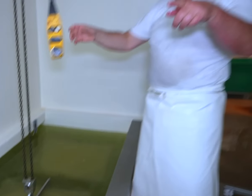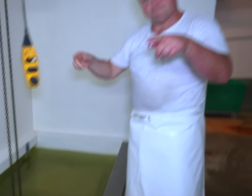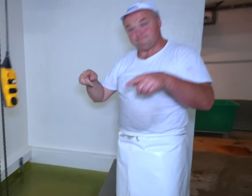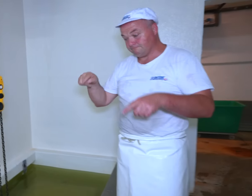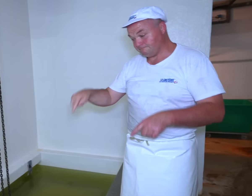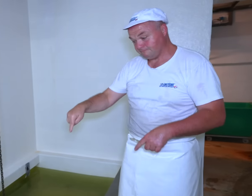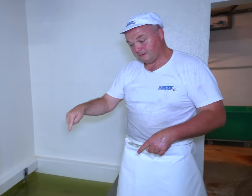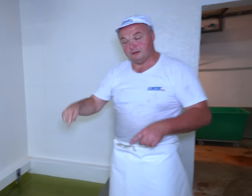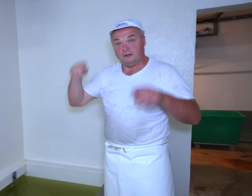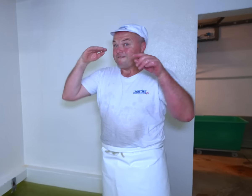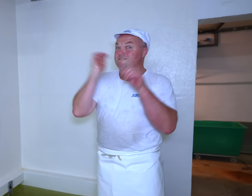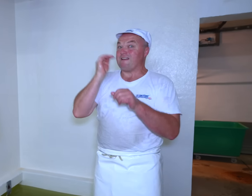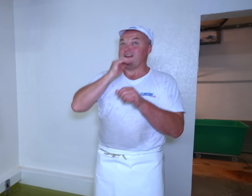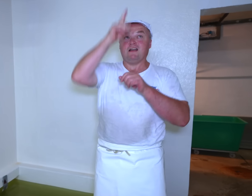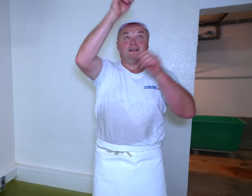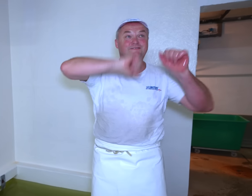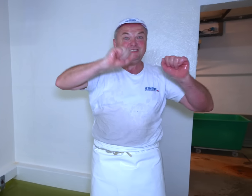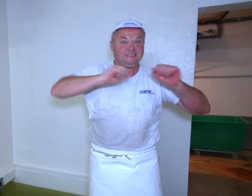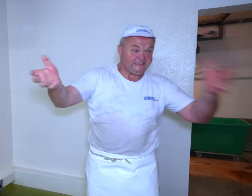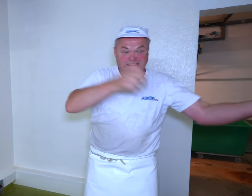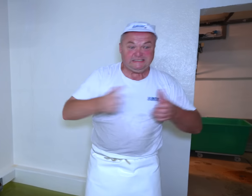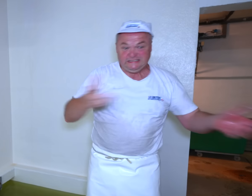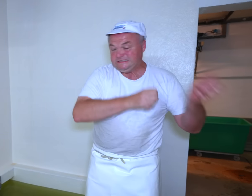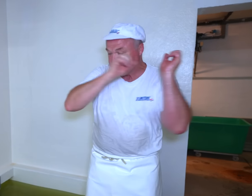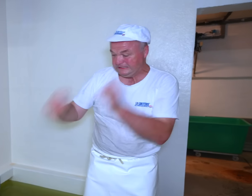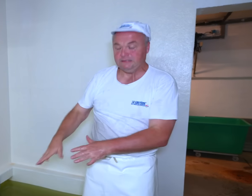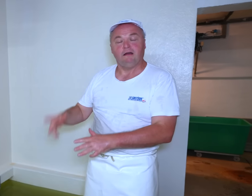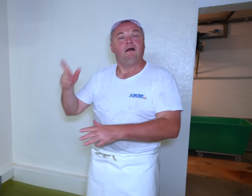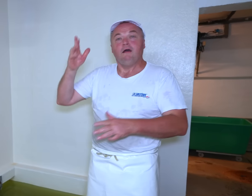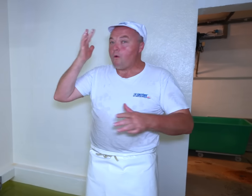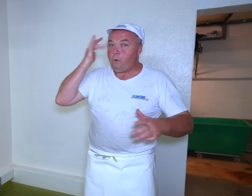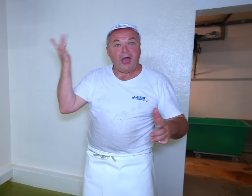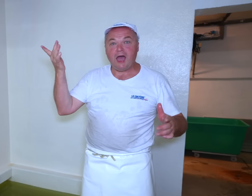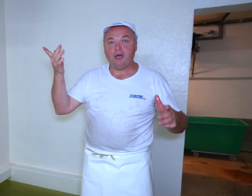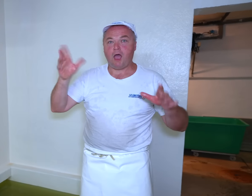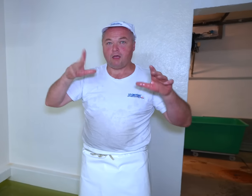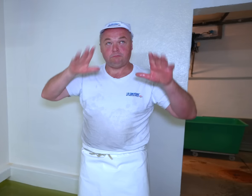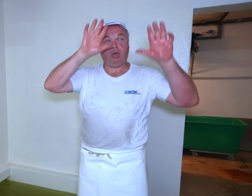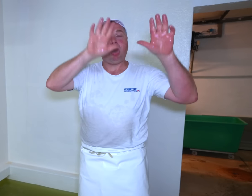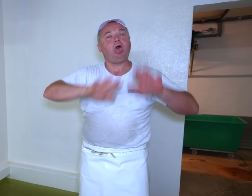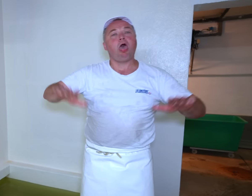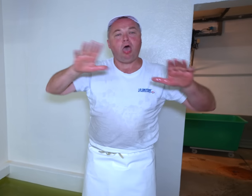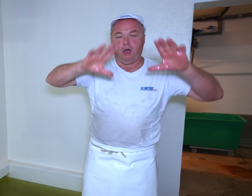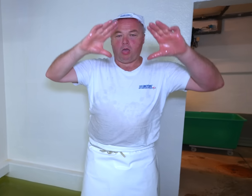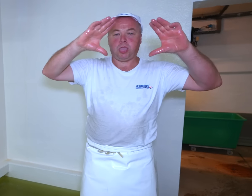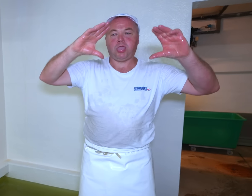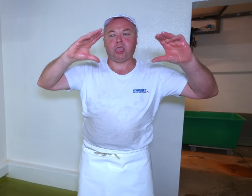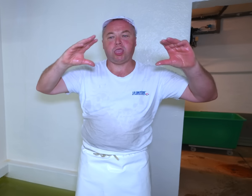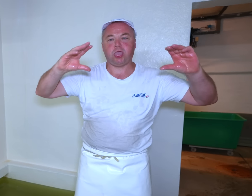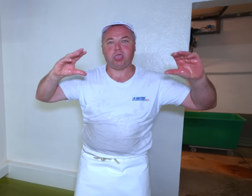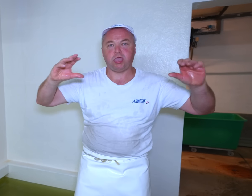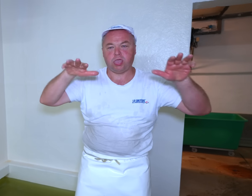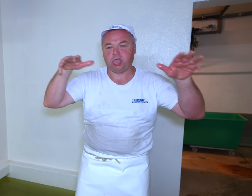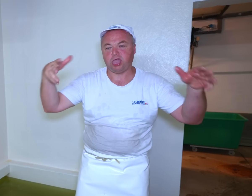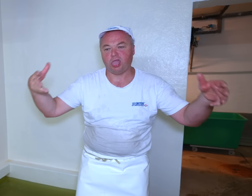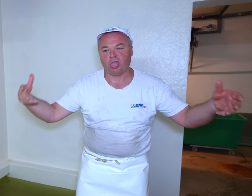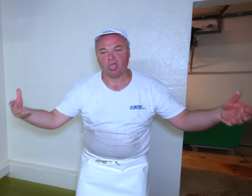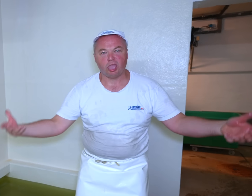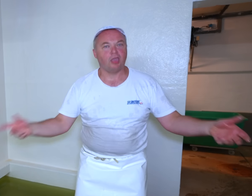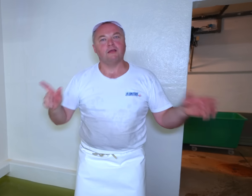We have to be really fast in bringing the cheese down here. If we take our time and the cheese melts into